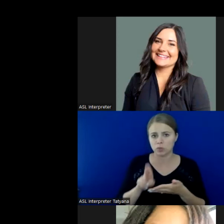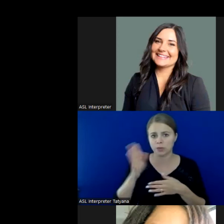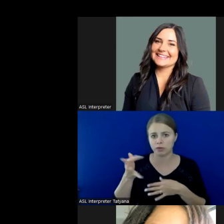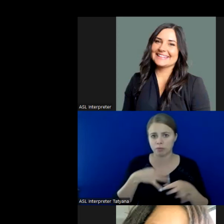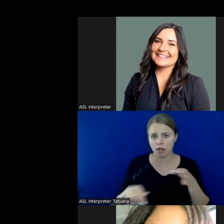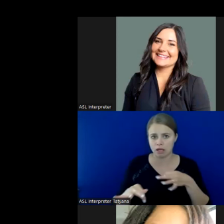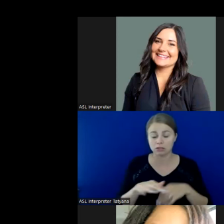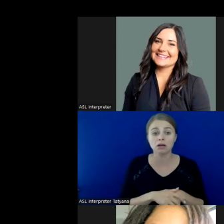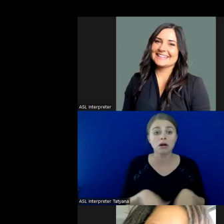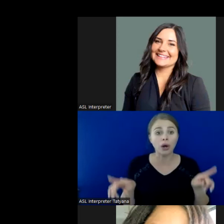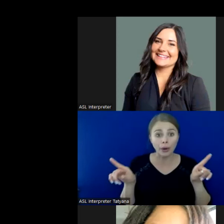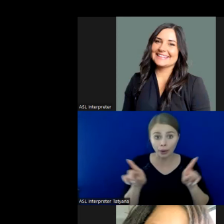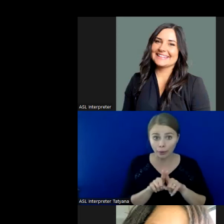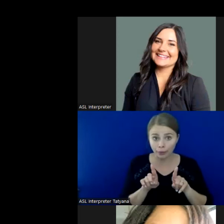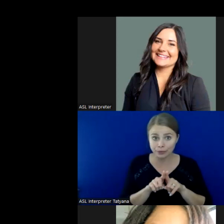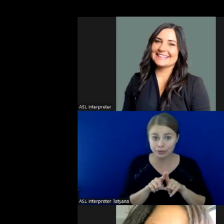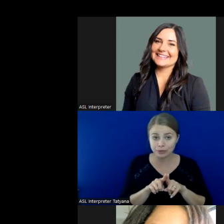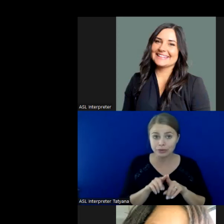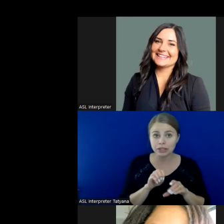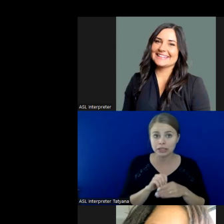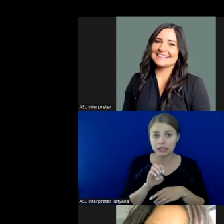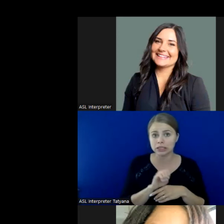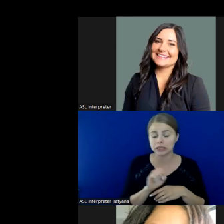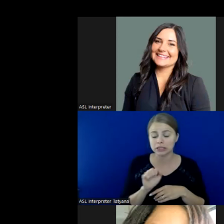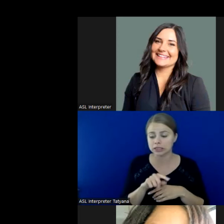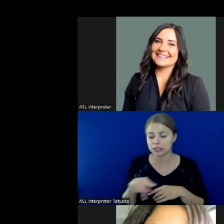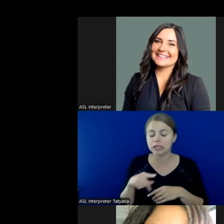They also in the EEAAP specific accessibility barriers